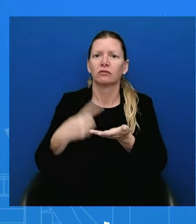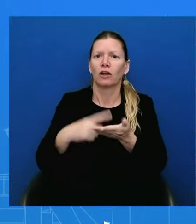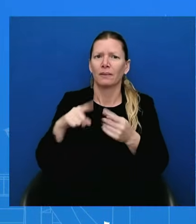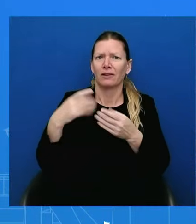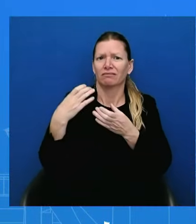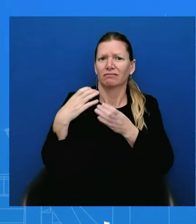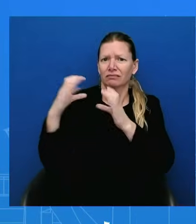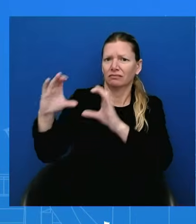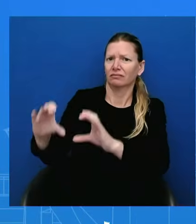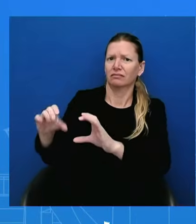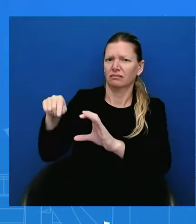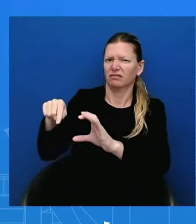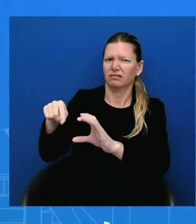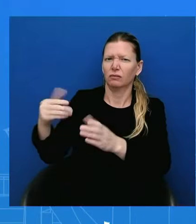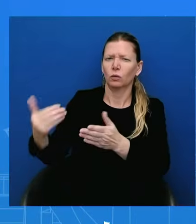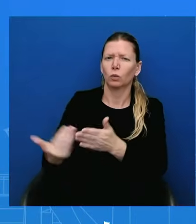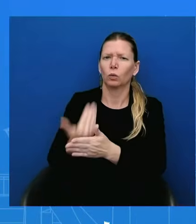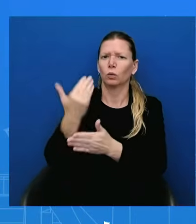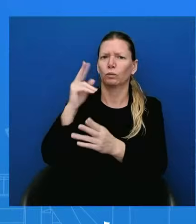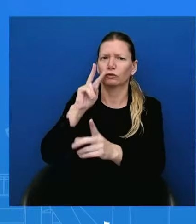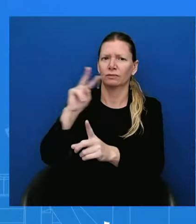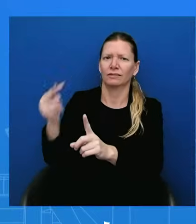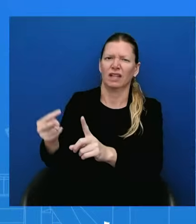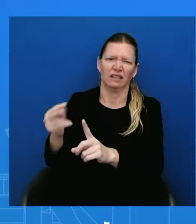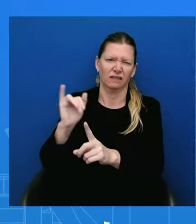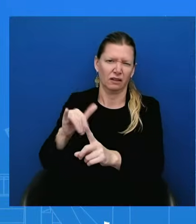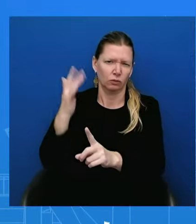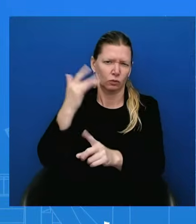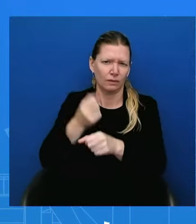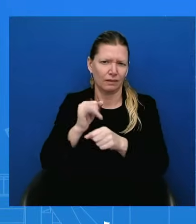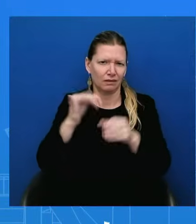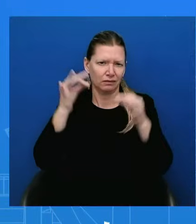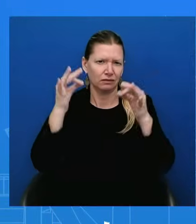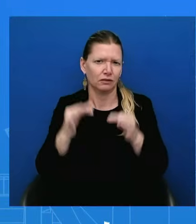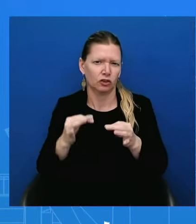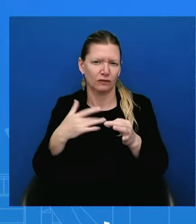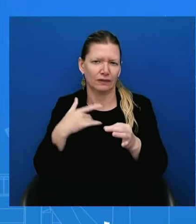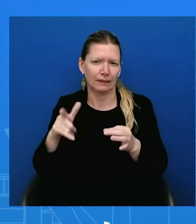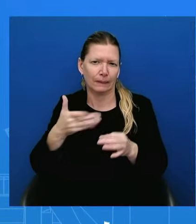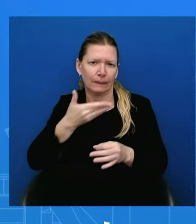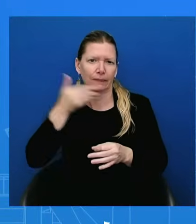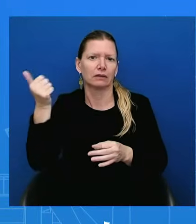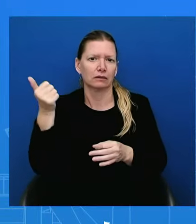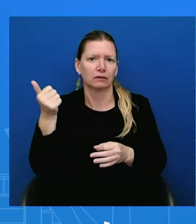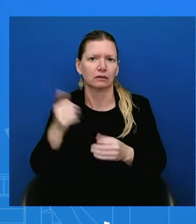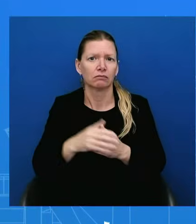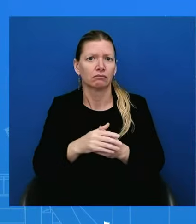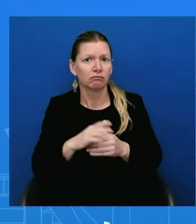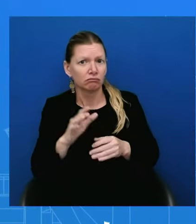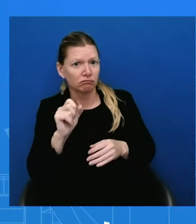the question, but I’ll -- I’ll move on. Ms. Jean-Pierre: I think it’s clear. The Press: Okay. Ms. Jean-Pierre: I do. The Press: So -- Ms. Jean-Pierre: I think that the American people do. The Press: For several weeks, the White House has said --